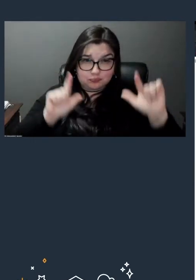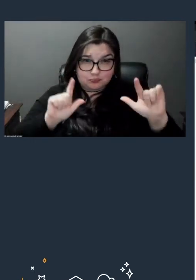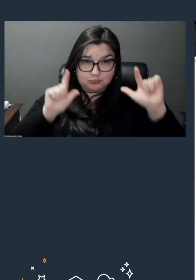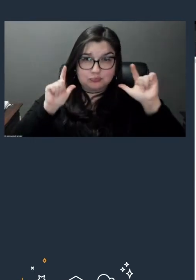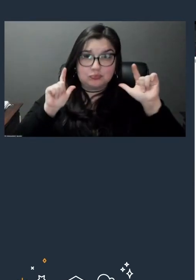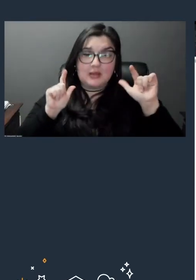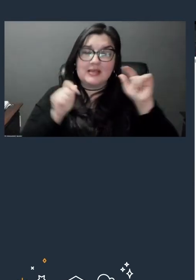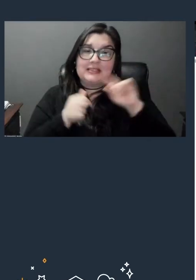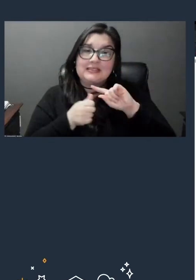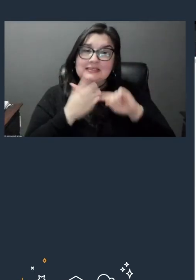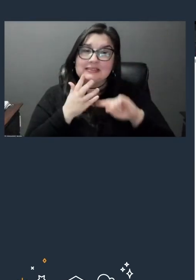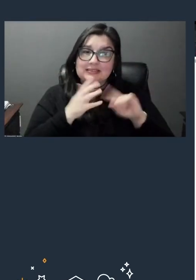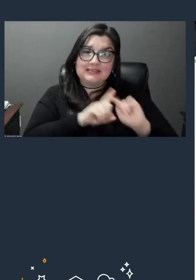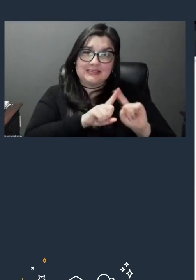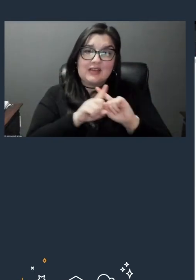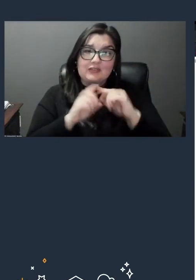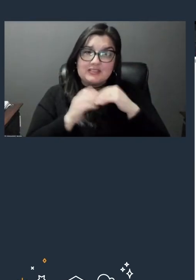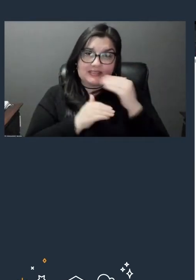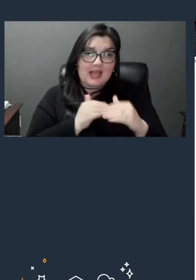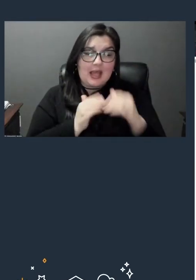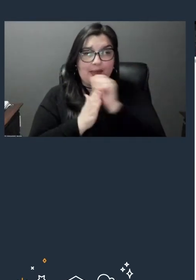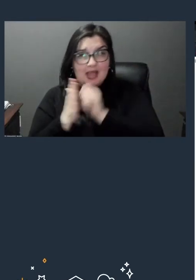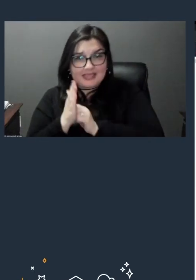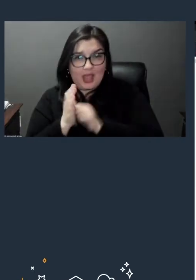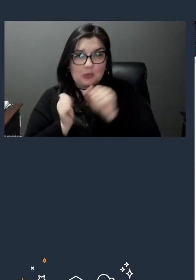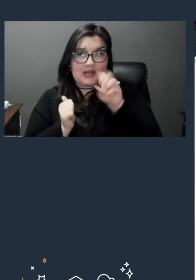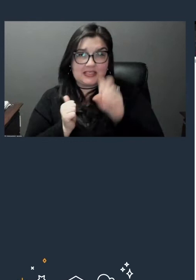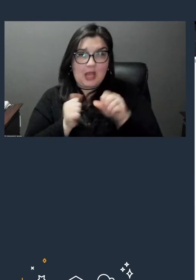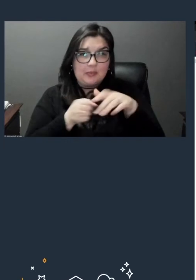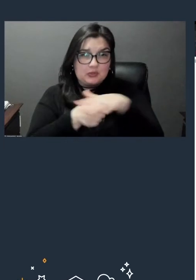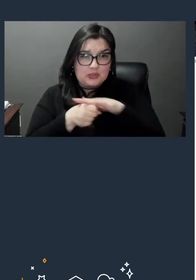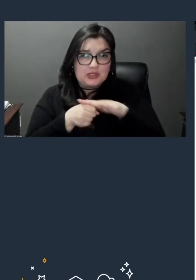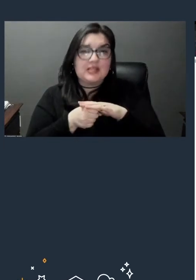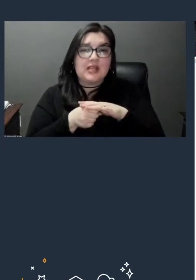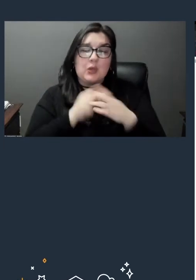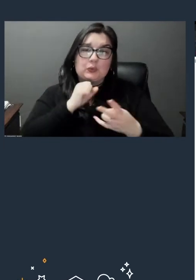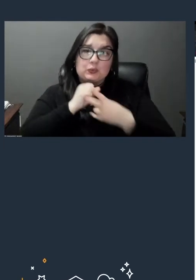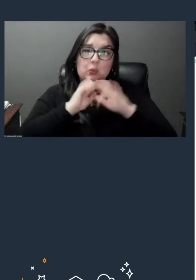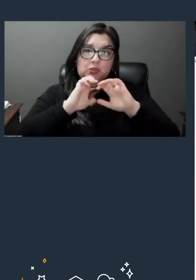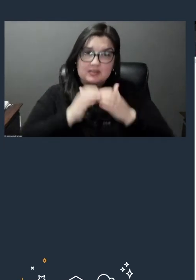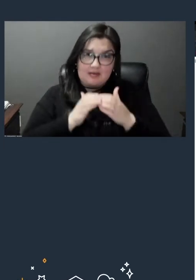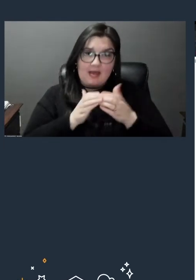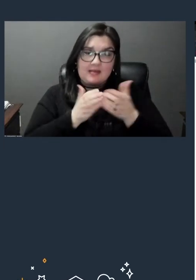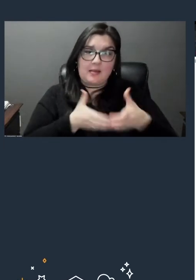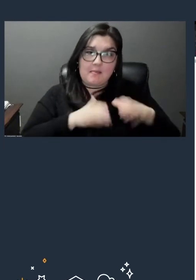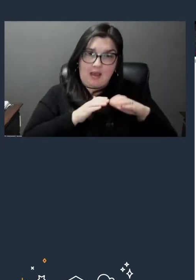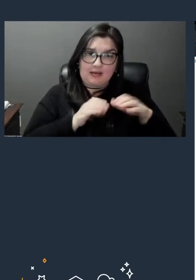Account, AWS region, storage class, bucket, and prefix. As I scroll through these,